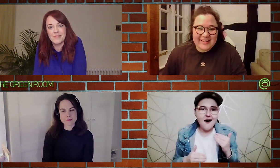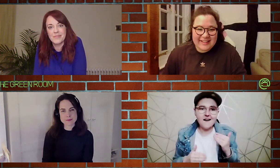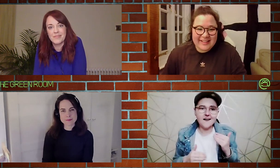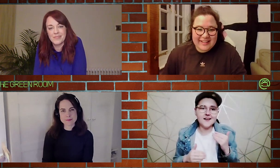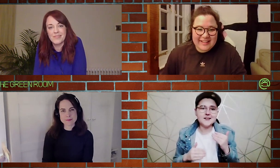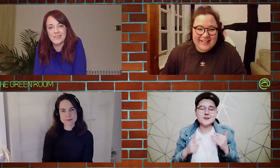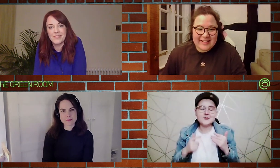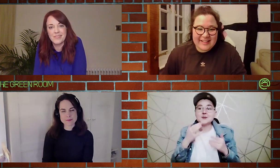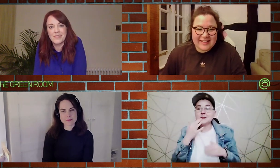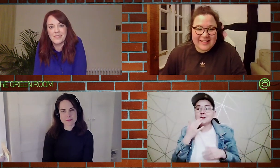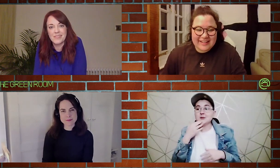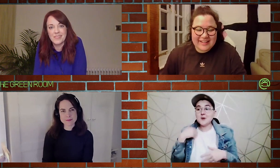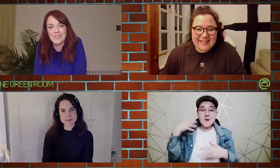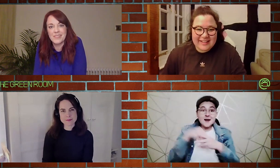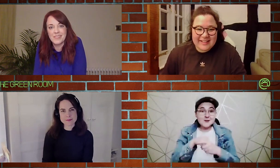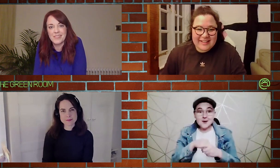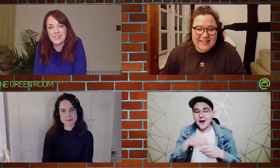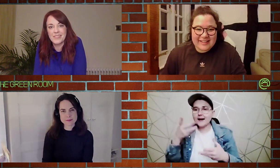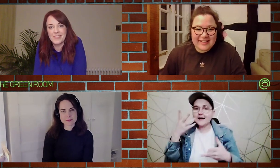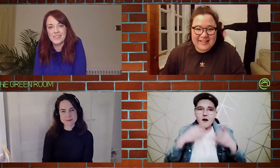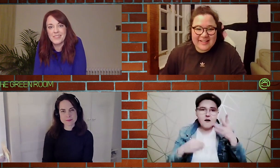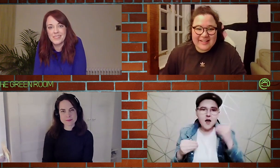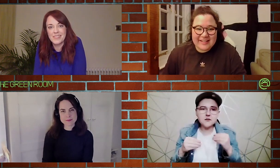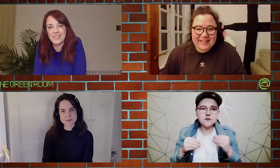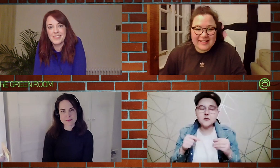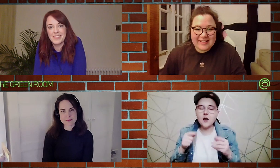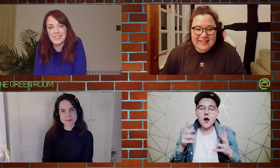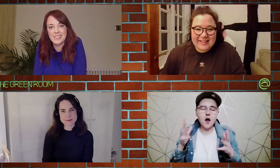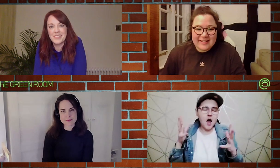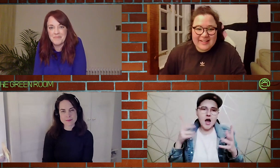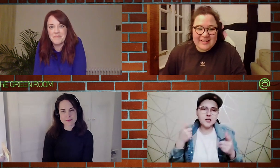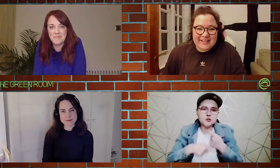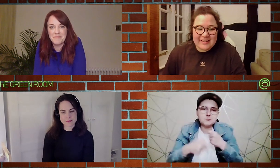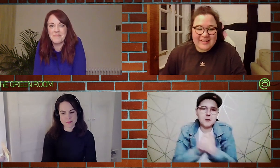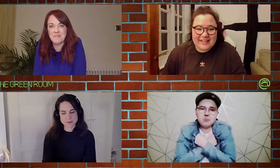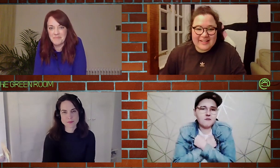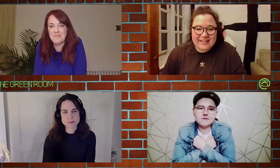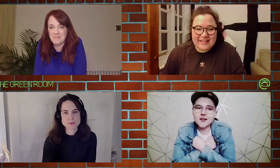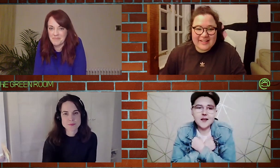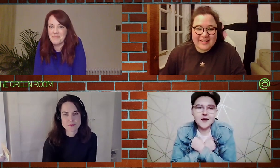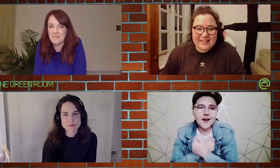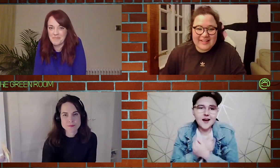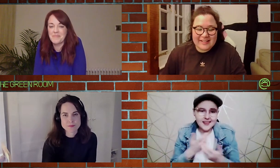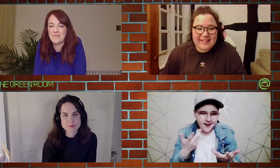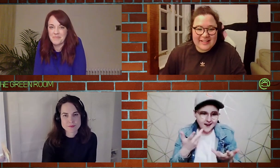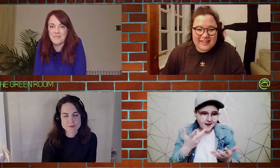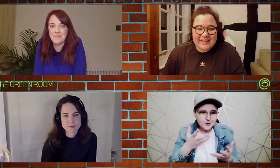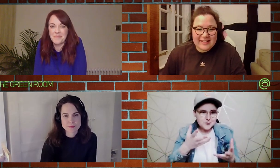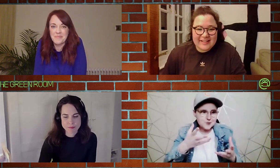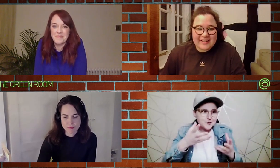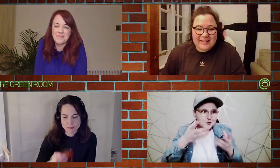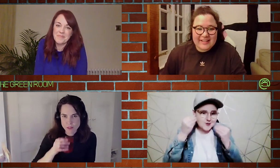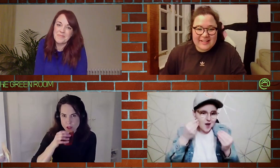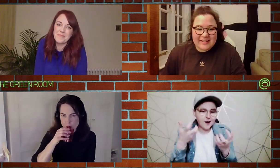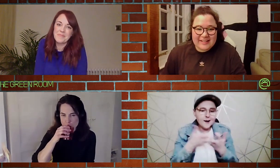when I joined the Royal Conservatoire that they had scripts and I never worked with the script before. And I discovered that I absolutely love